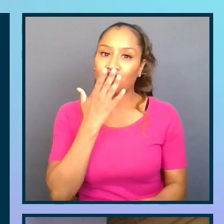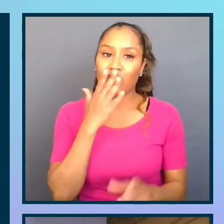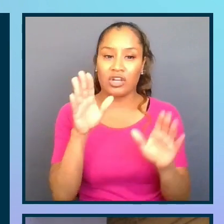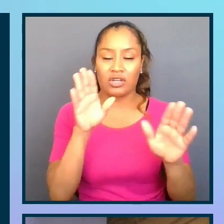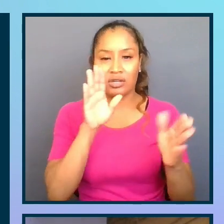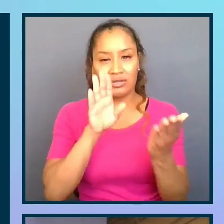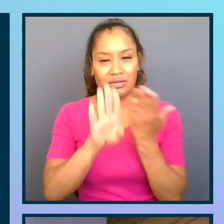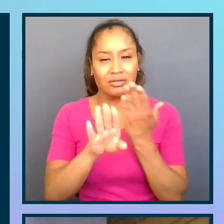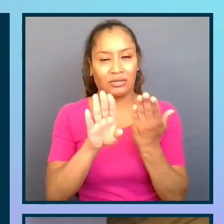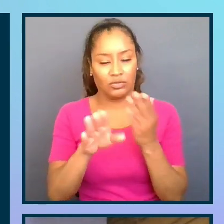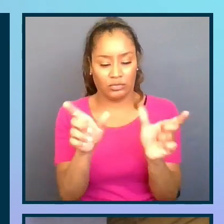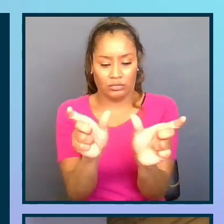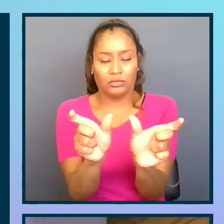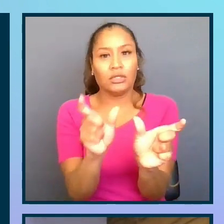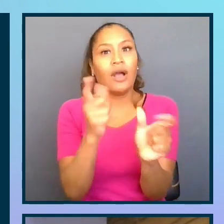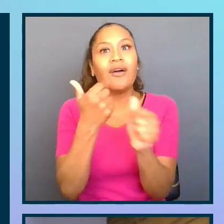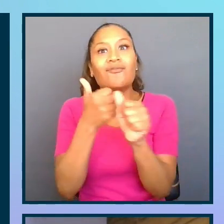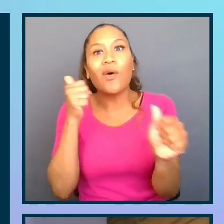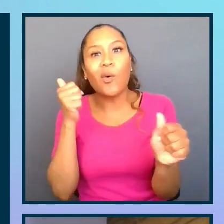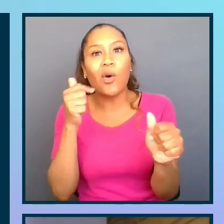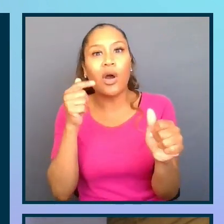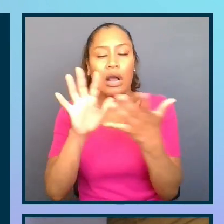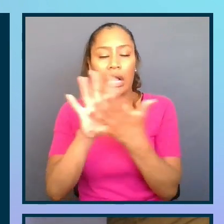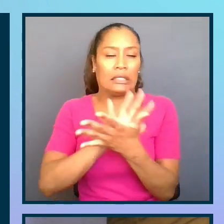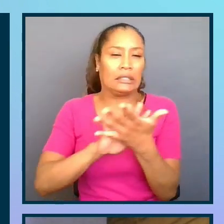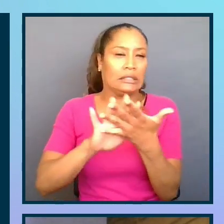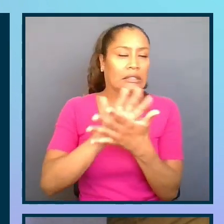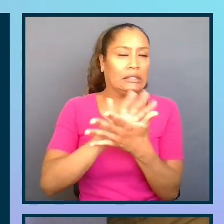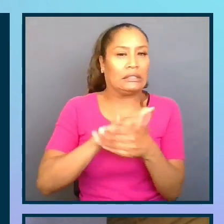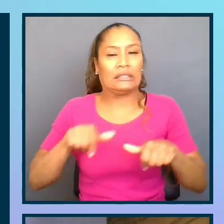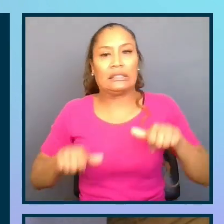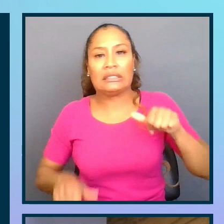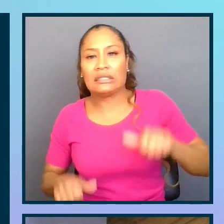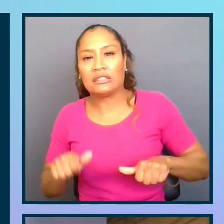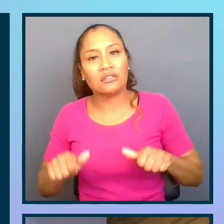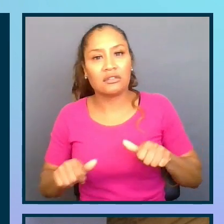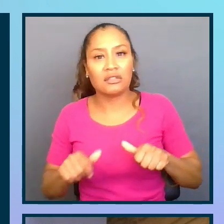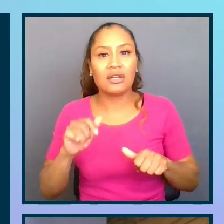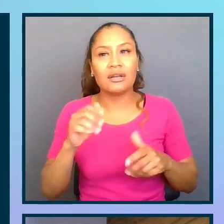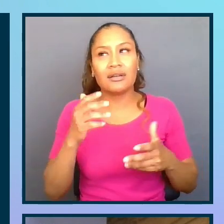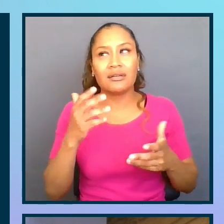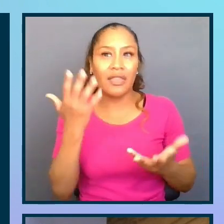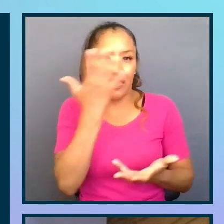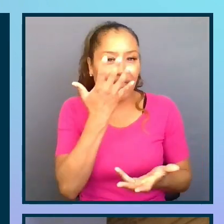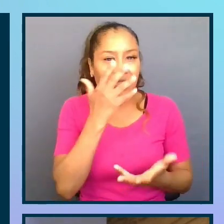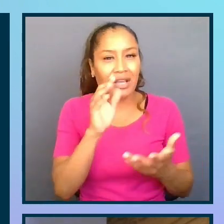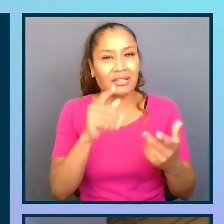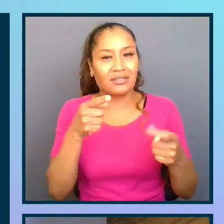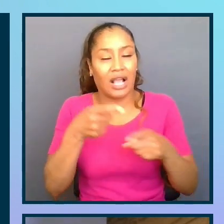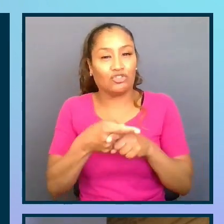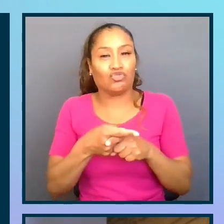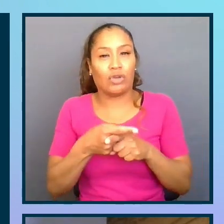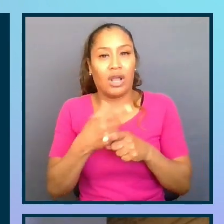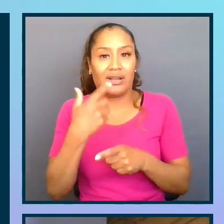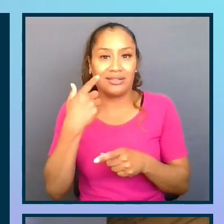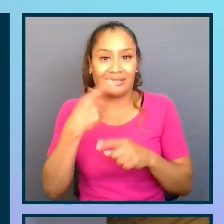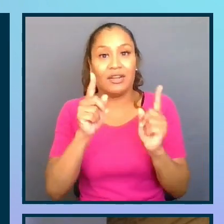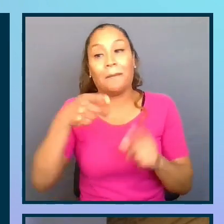So to avoid any ambiguity or questions, contrast can look different when you are reviewing a PDF or something on screen.